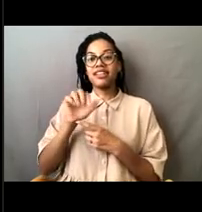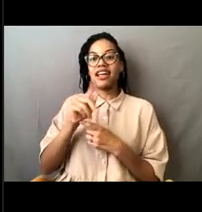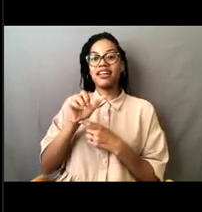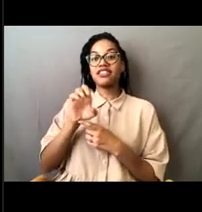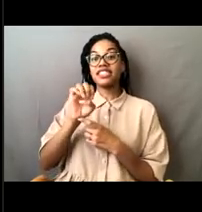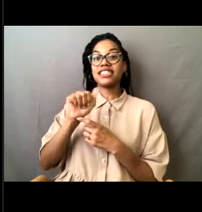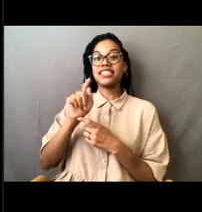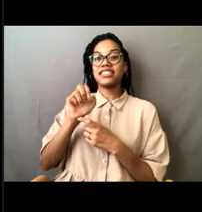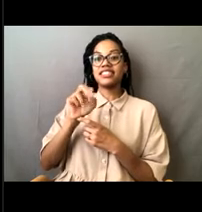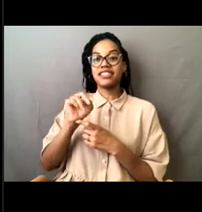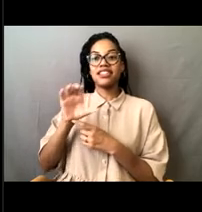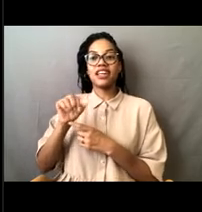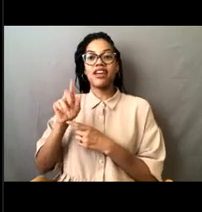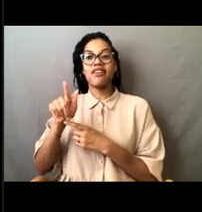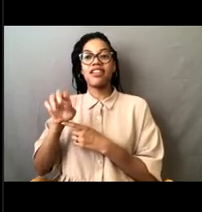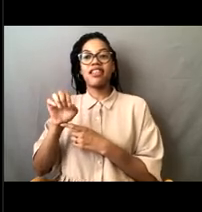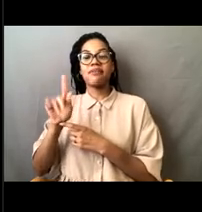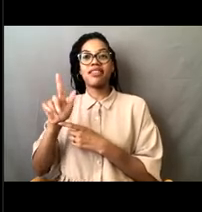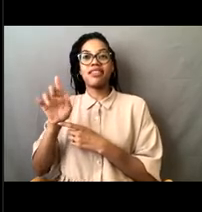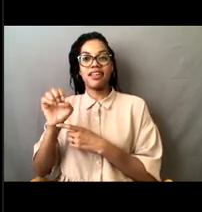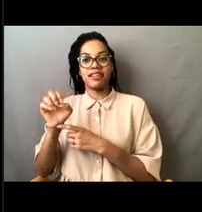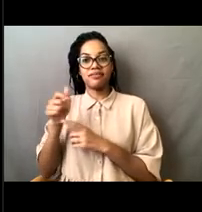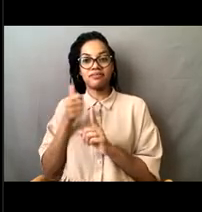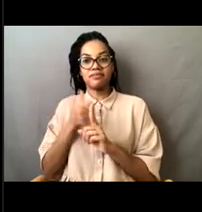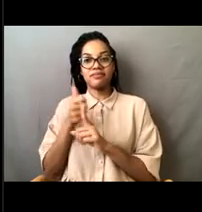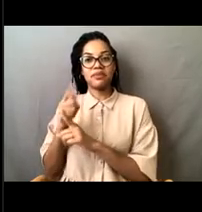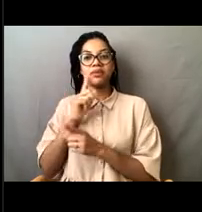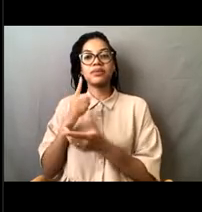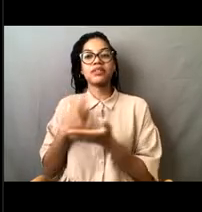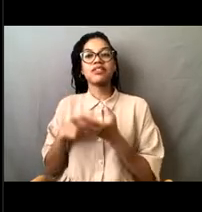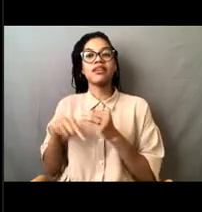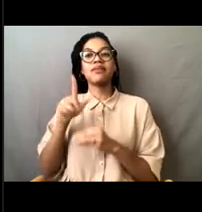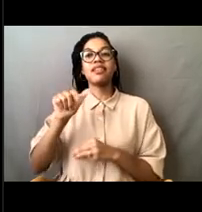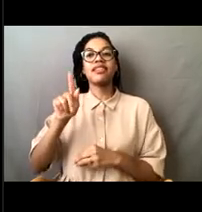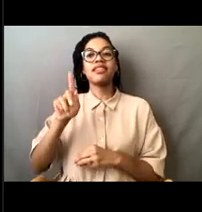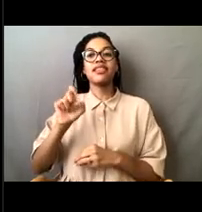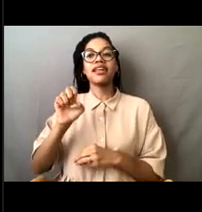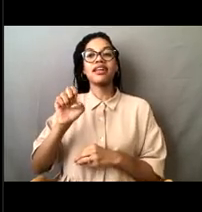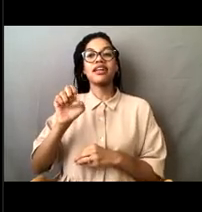Now, while we'll be talking about lake trout and Lake Champlain, we want to recognize that we are all coming to you